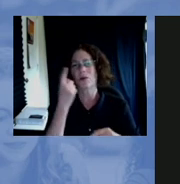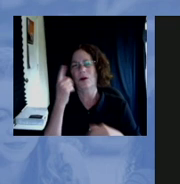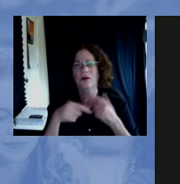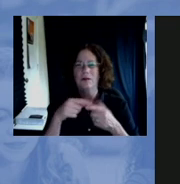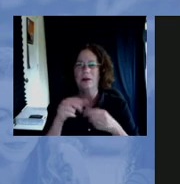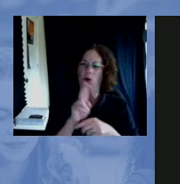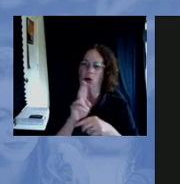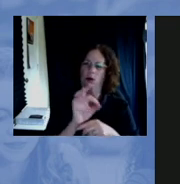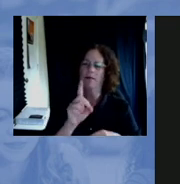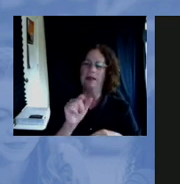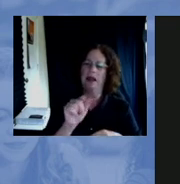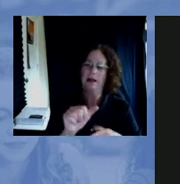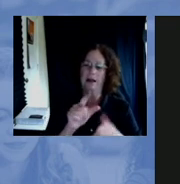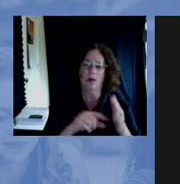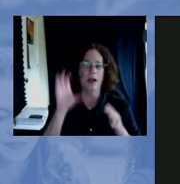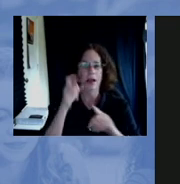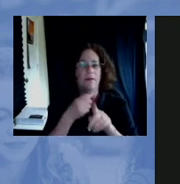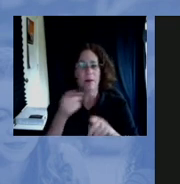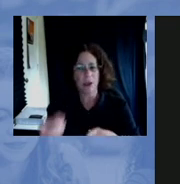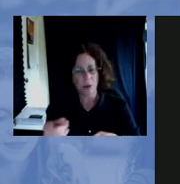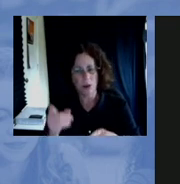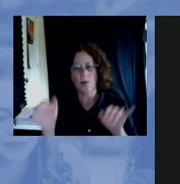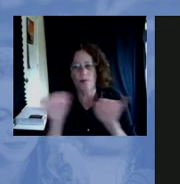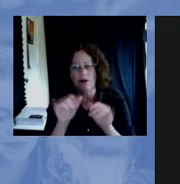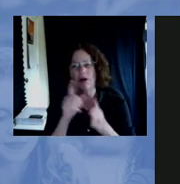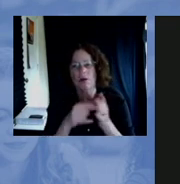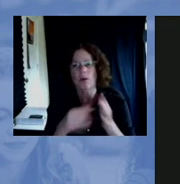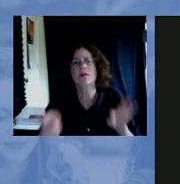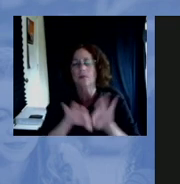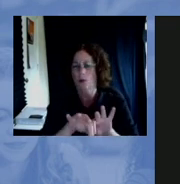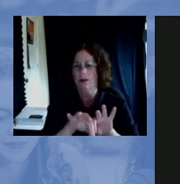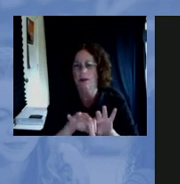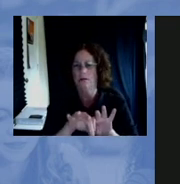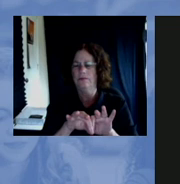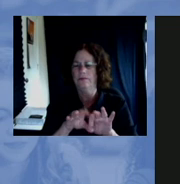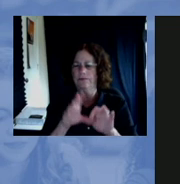WE HEAR SKEPTICISM BUT YOU'RE MEASURING WHAT MATTERS AND LOOKING AT OUTCOMES AND ASKING